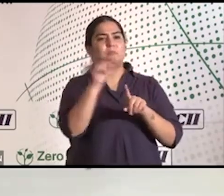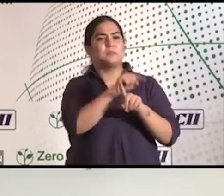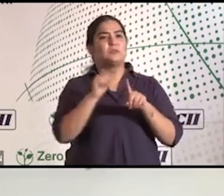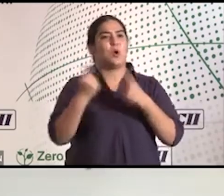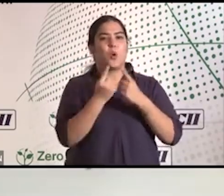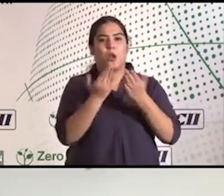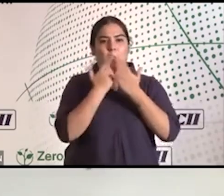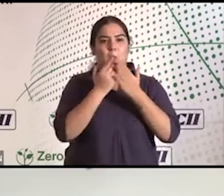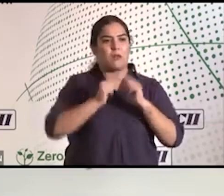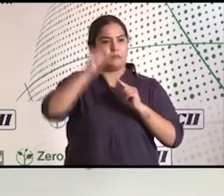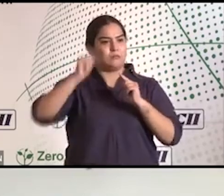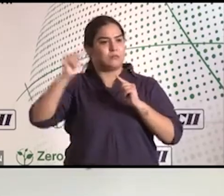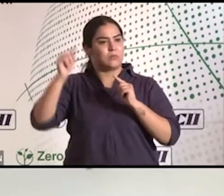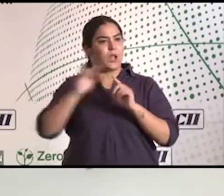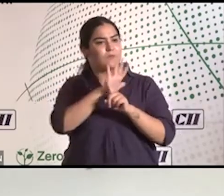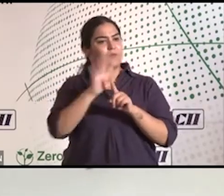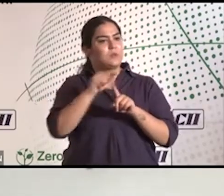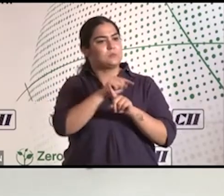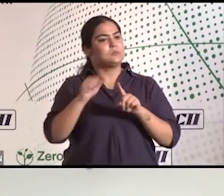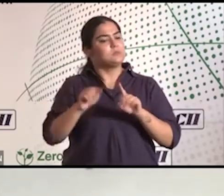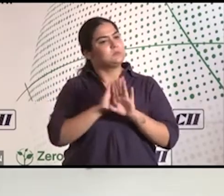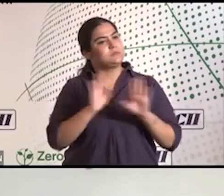and only 5% of them are graduate.